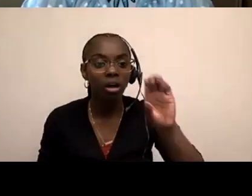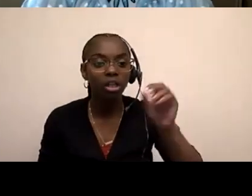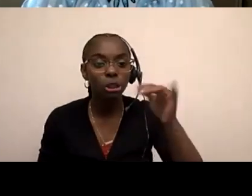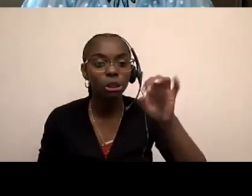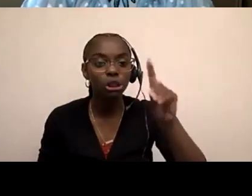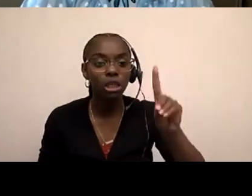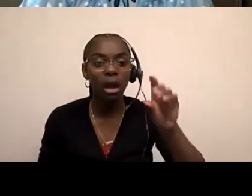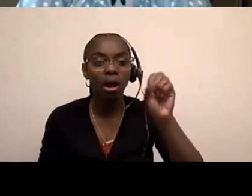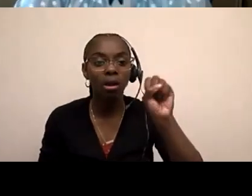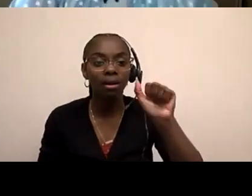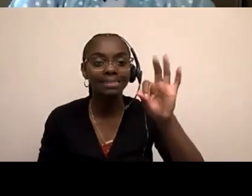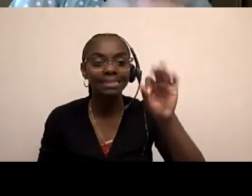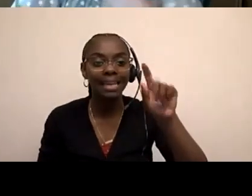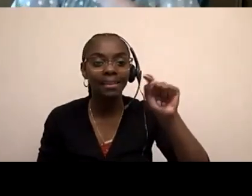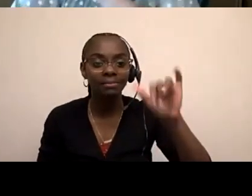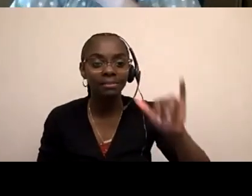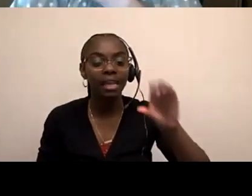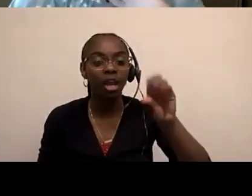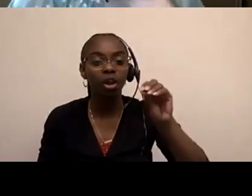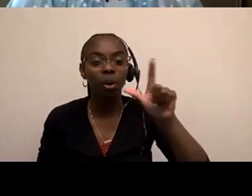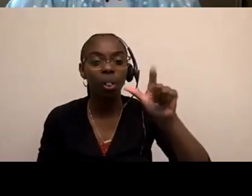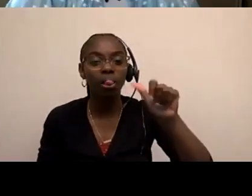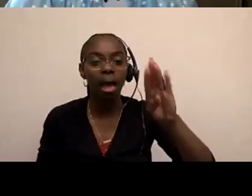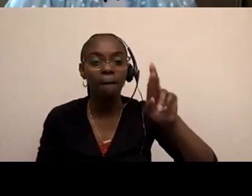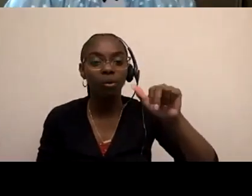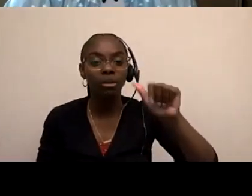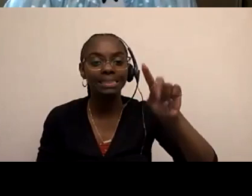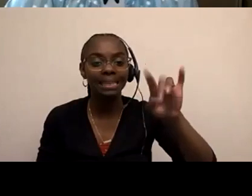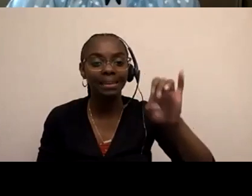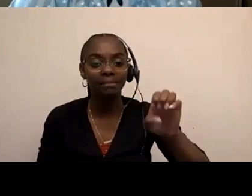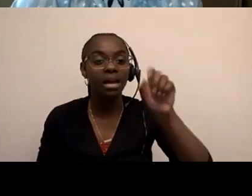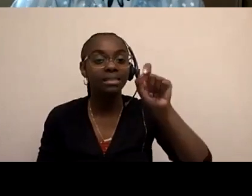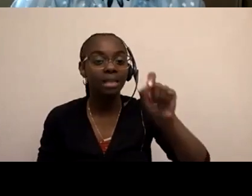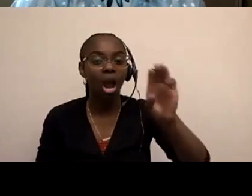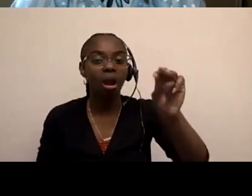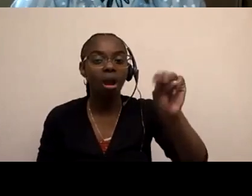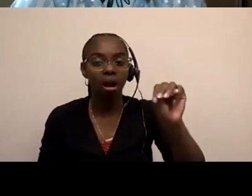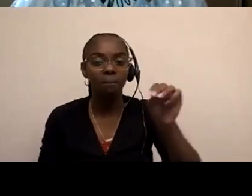I'M GOING TO ACTUALLY GO WITH YOU THERE AND SHOW YOU